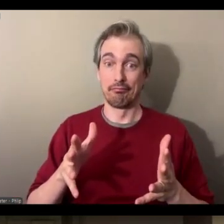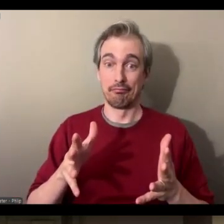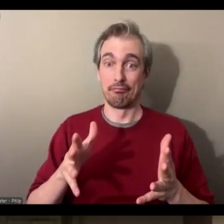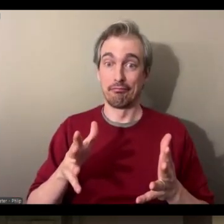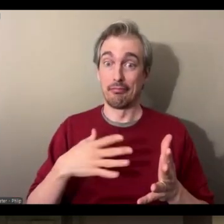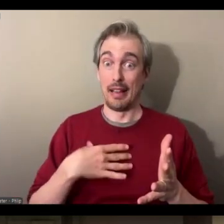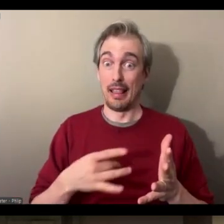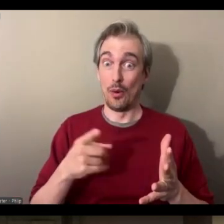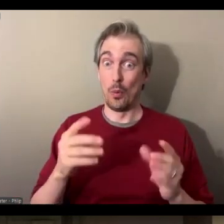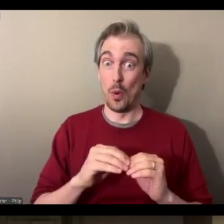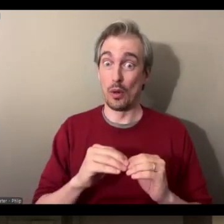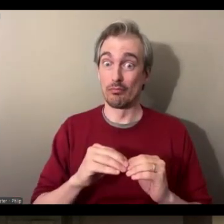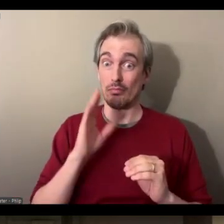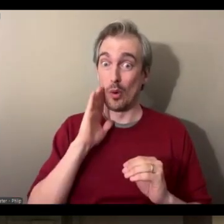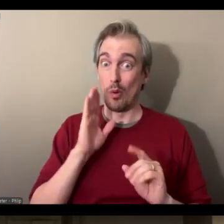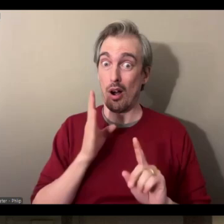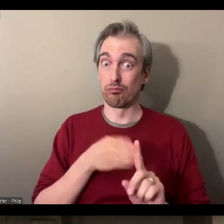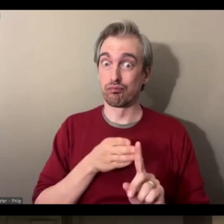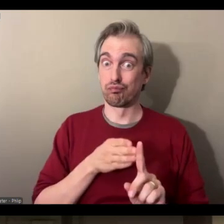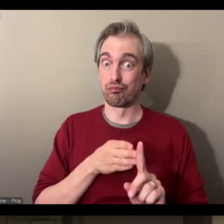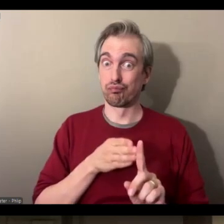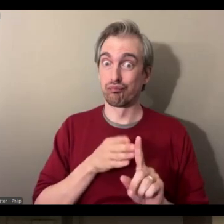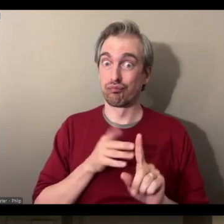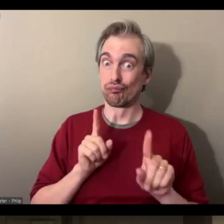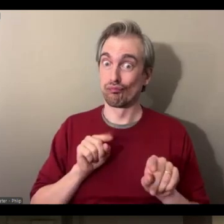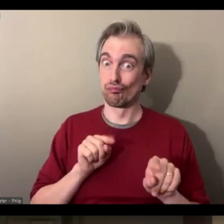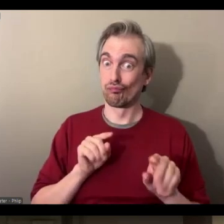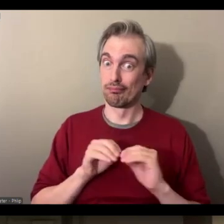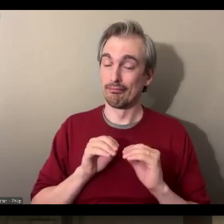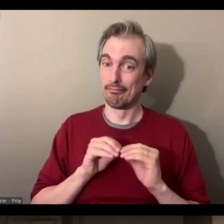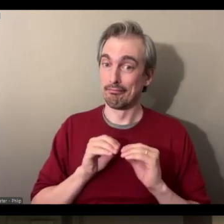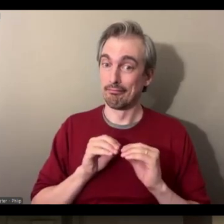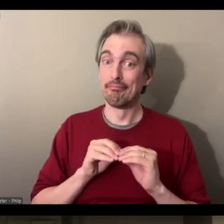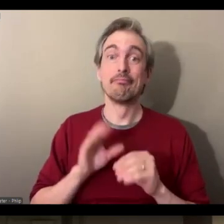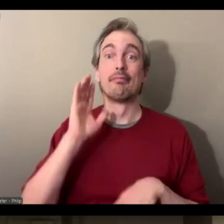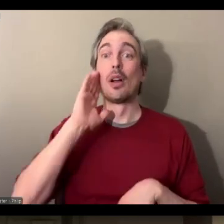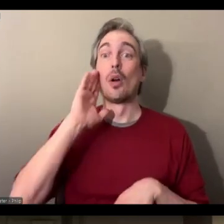They're going to experience a work of art and culture in a happier way. They're gonna be able